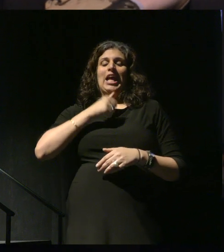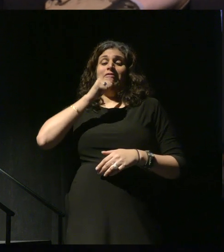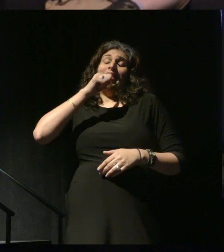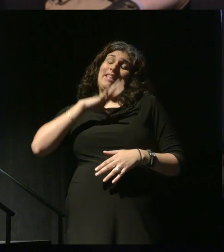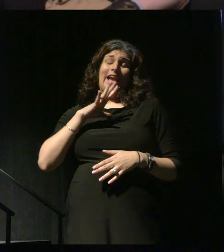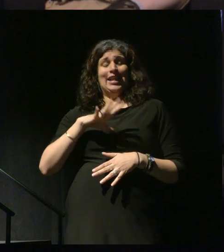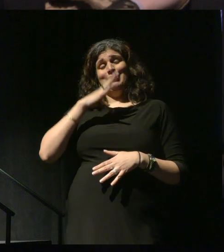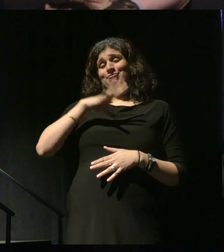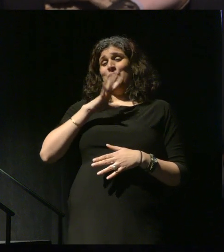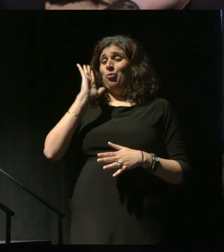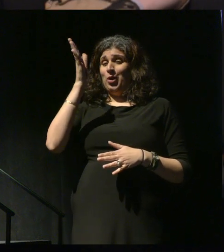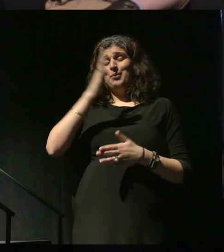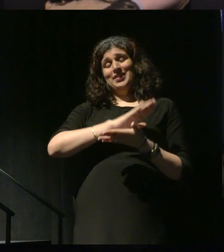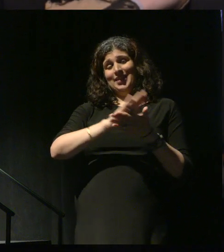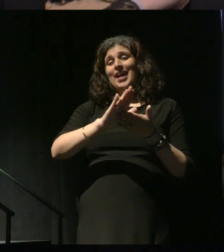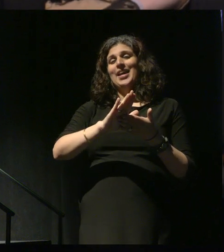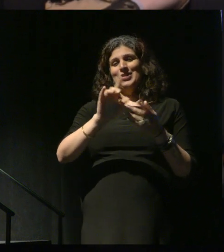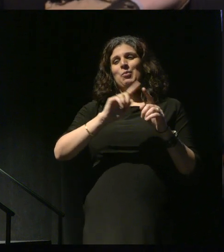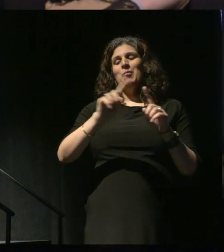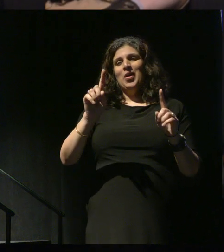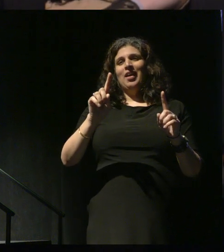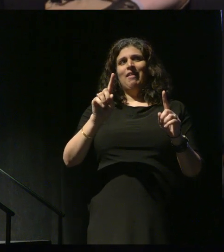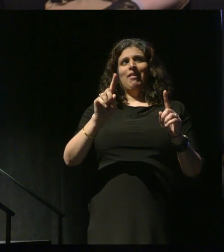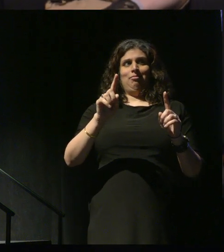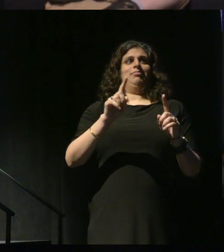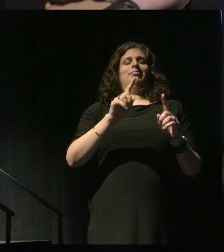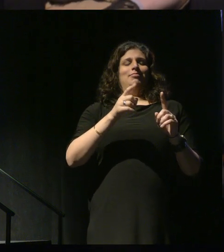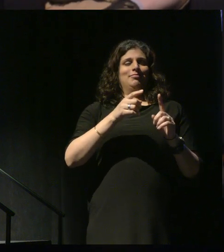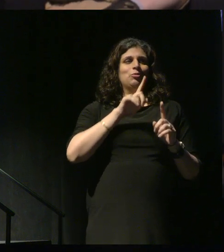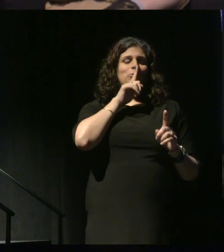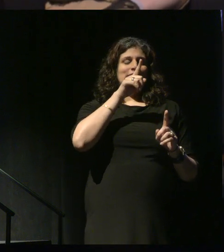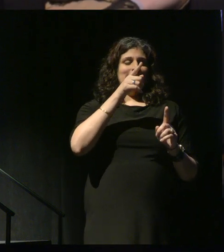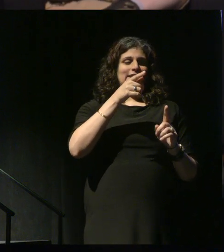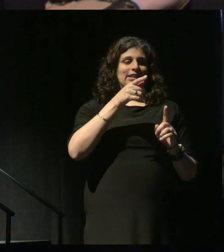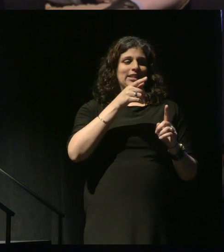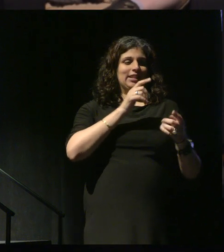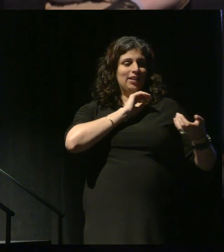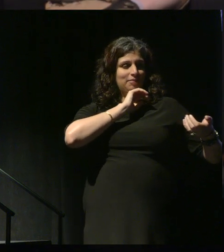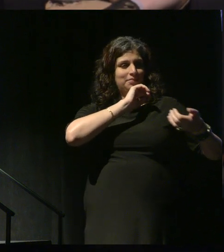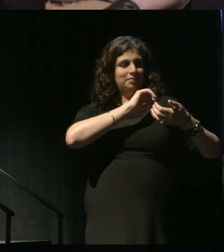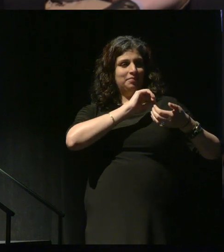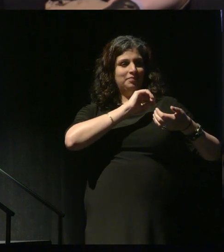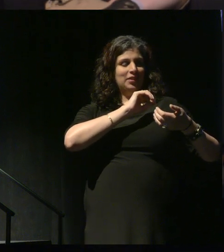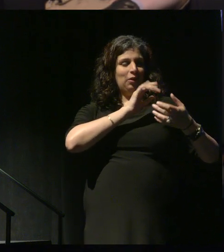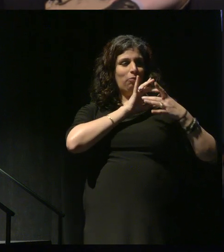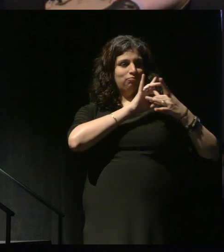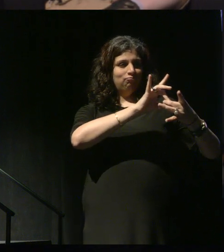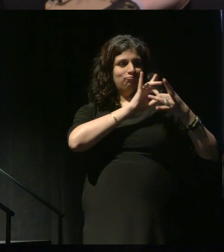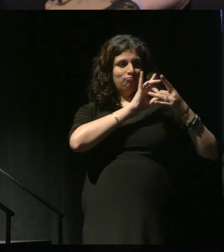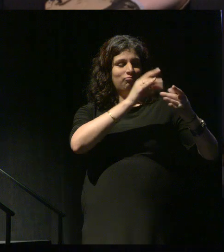like being able to just, you know, to be myself and be with a partner who fully gets that and understands it.